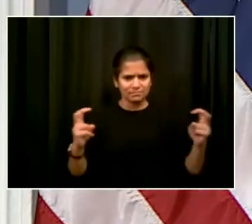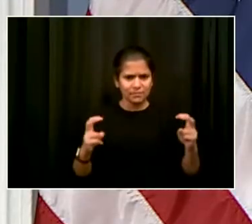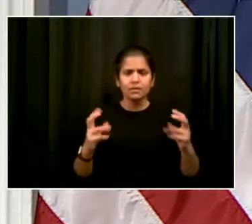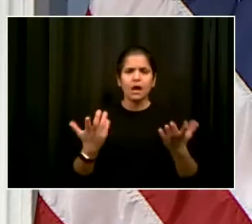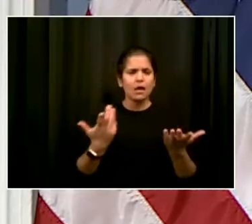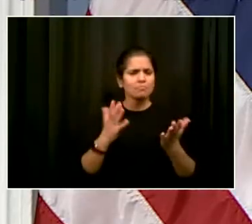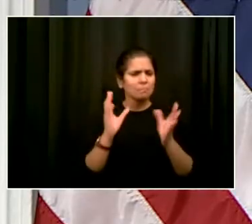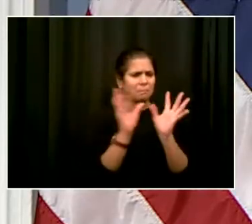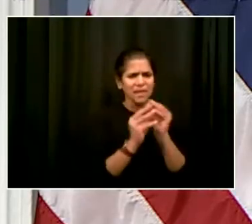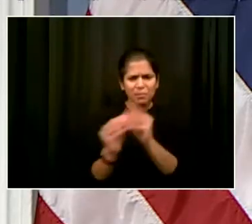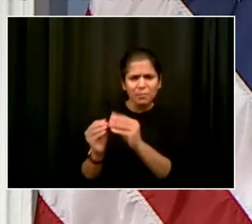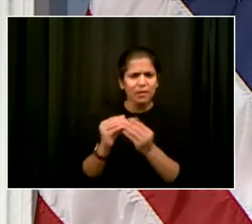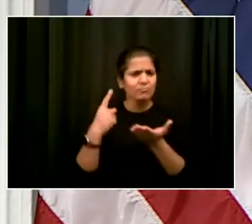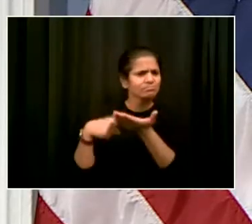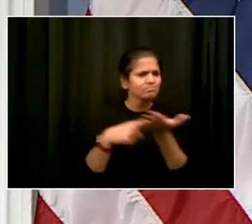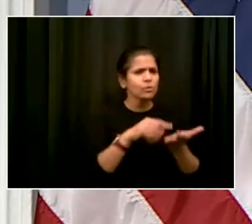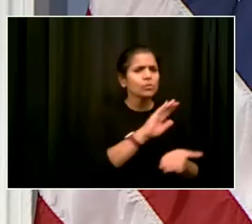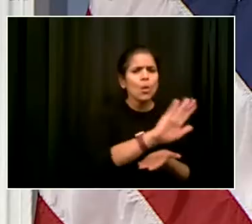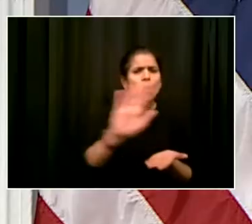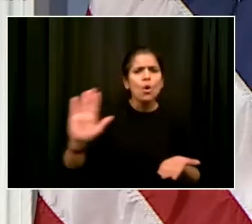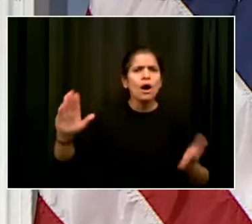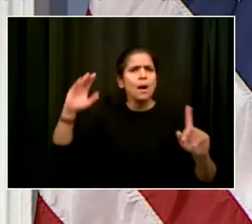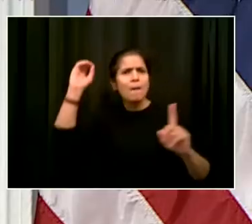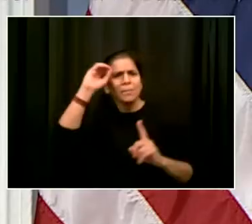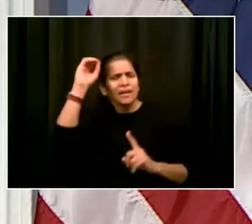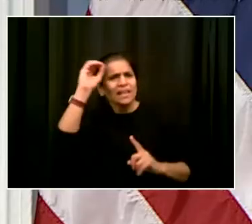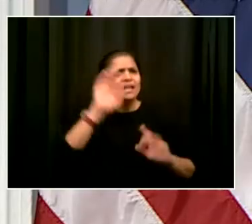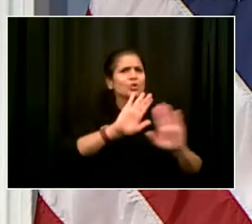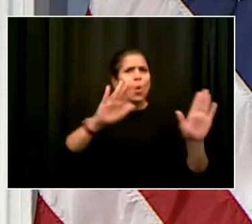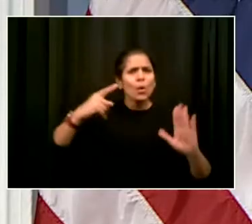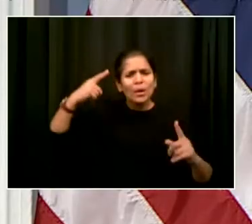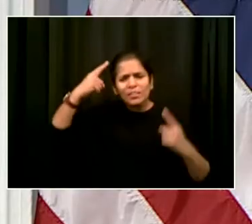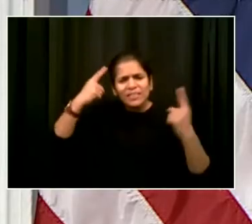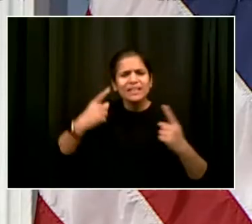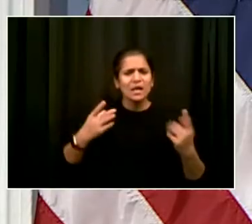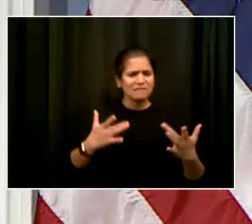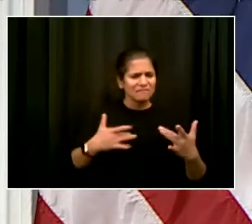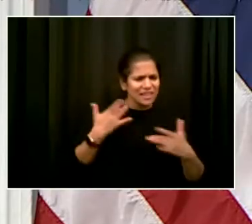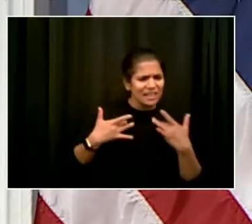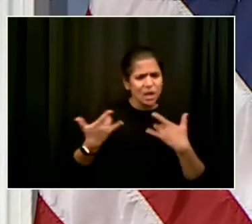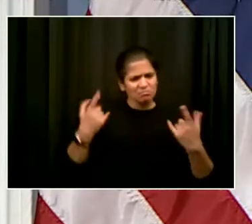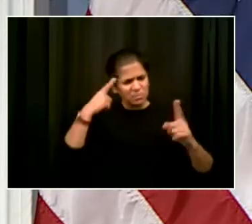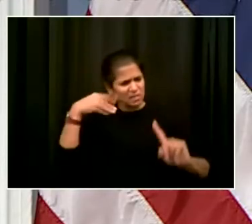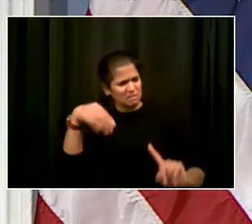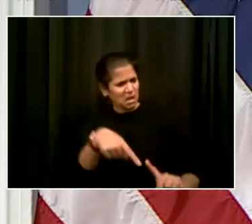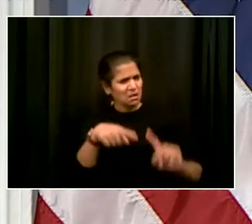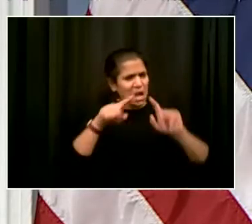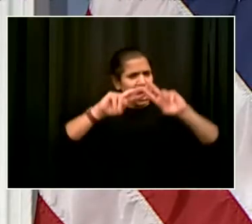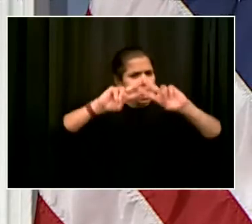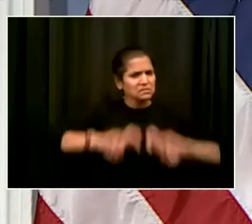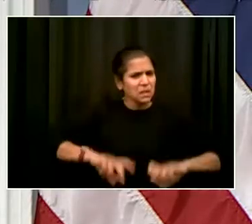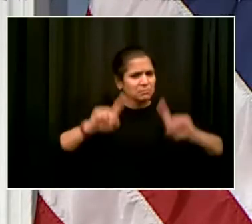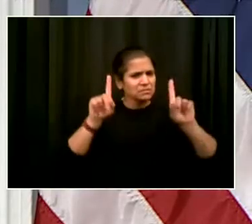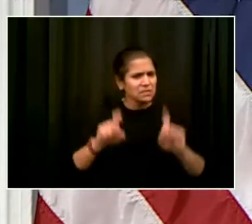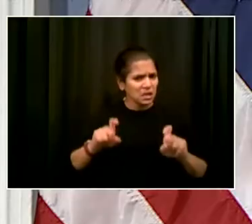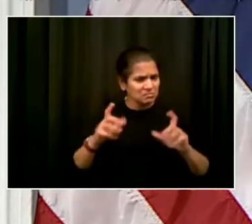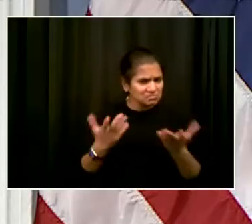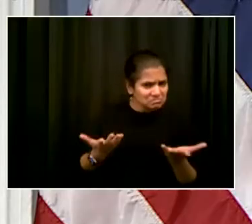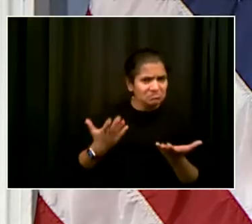ACTUALLY LOOK THROUGH AND THAT